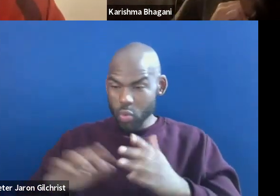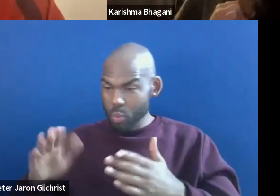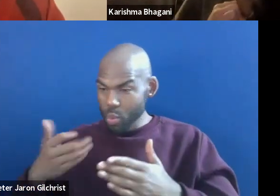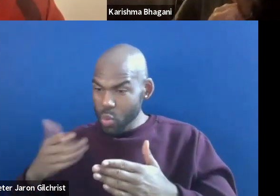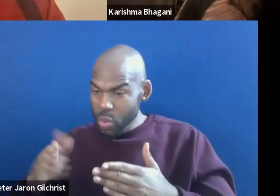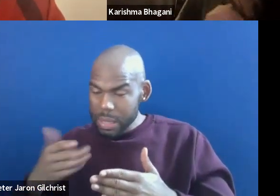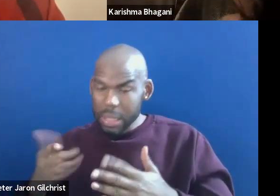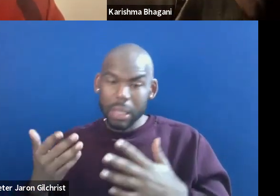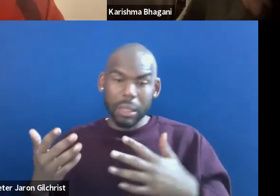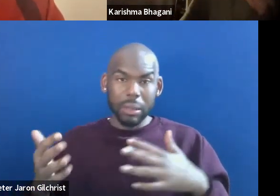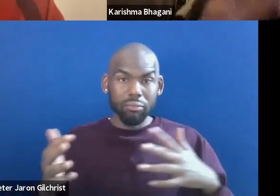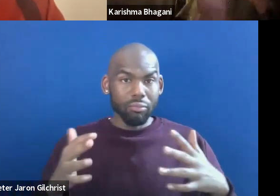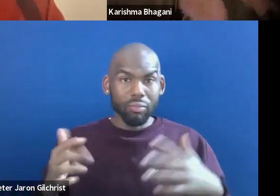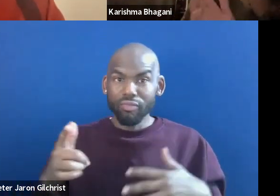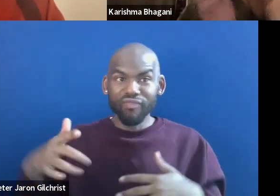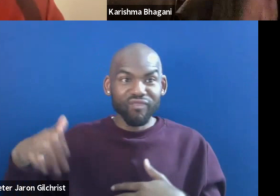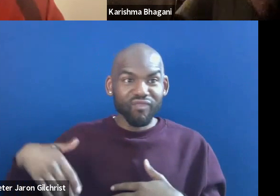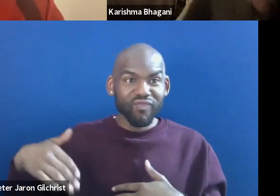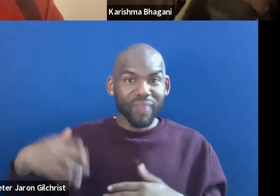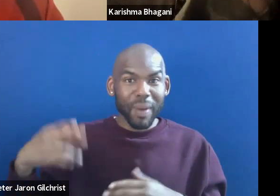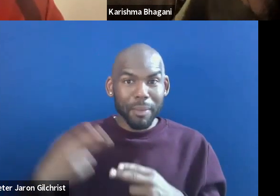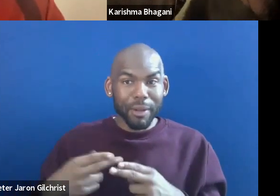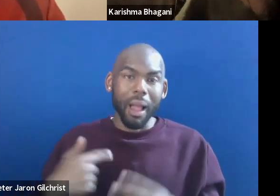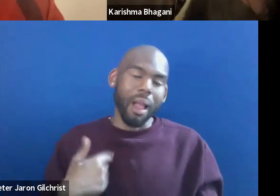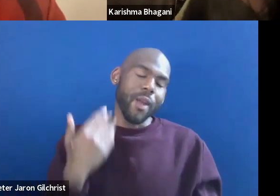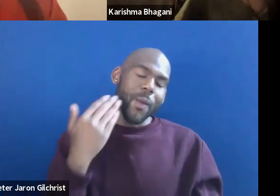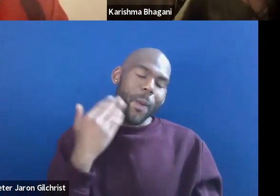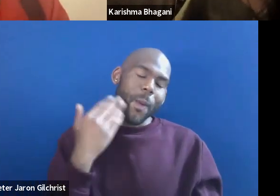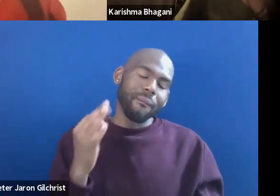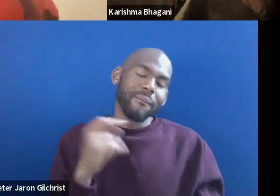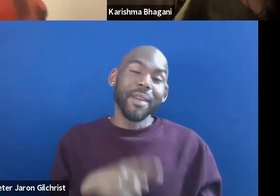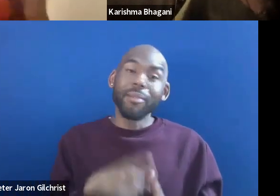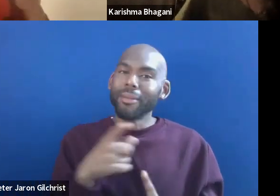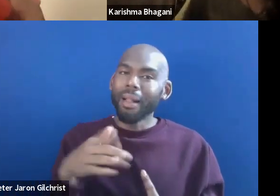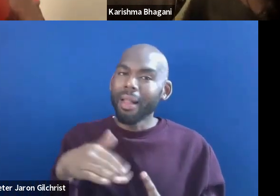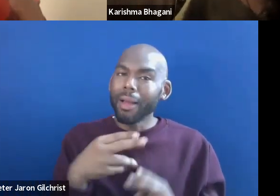which I believe you haven't yet mentioned which I know about. How do you balance all of these things